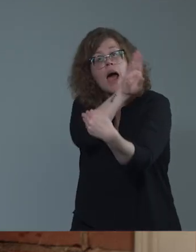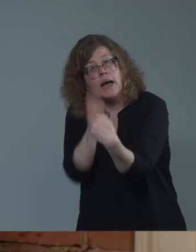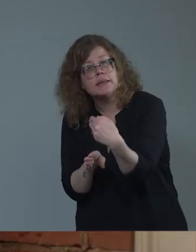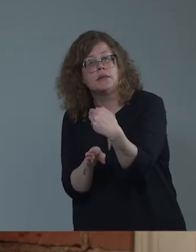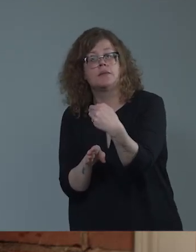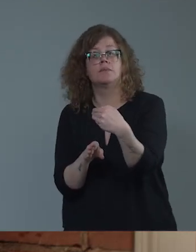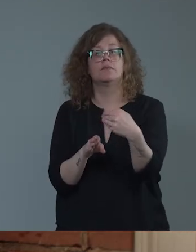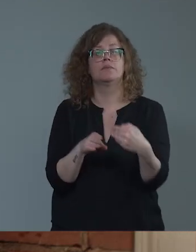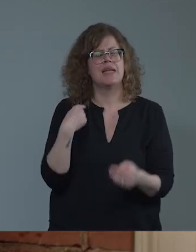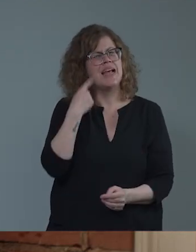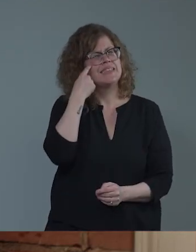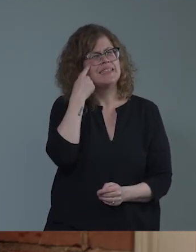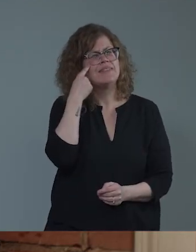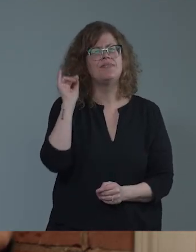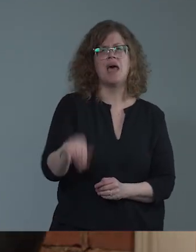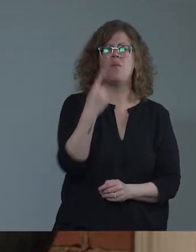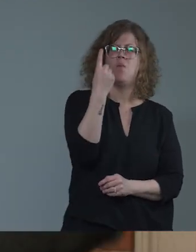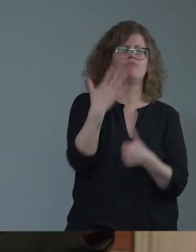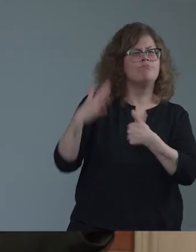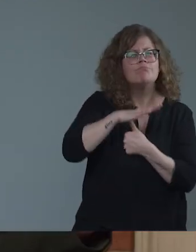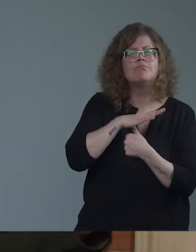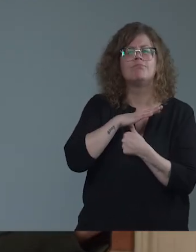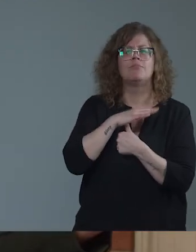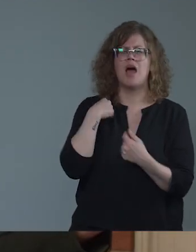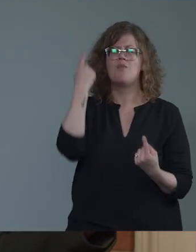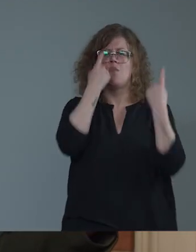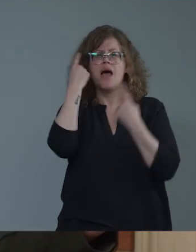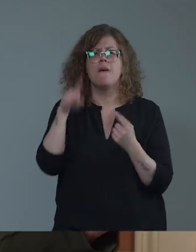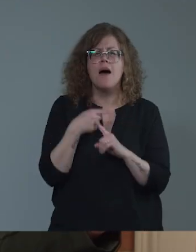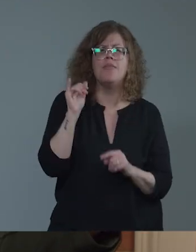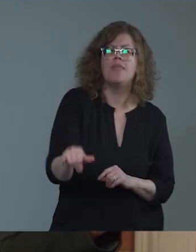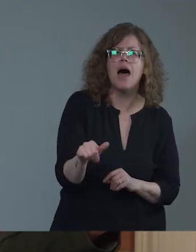oversight is consistent, so that the goals that you set at the beginning continue to be